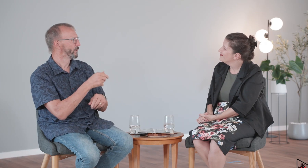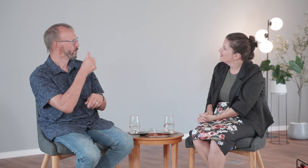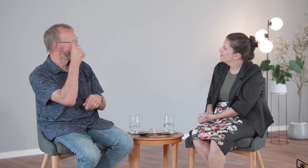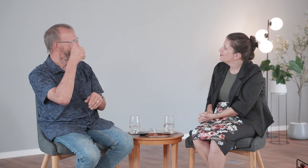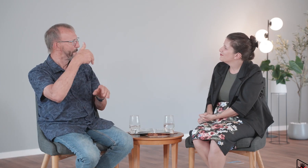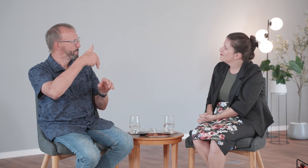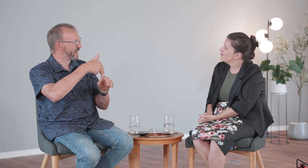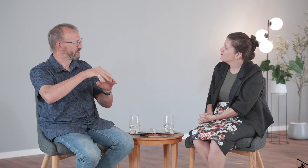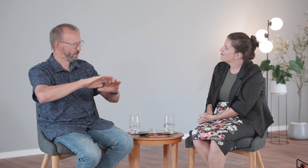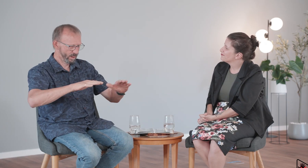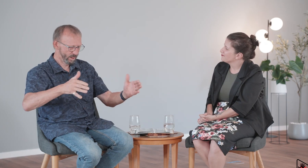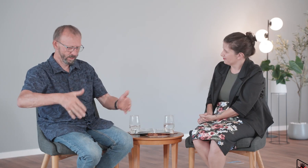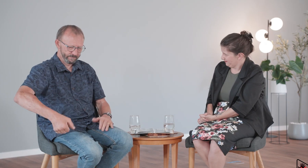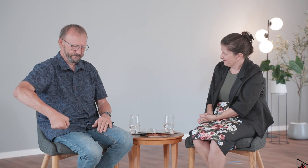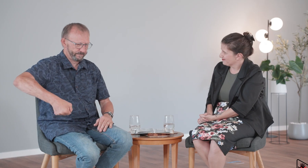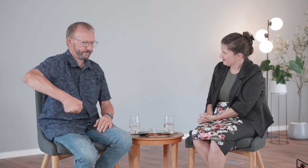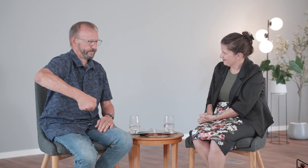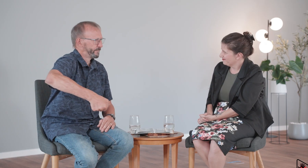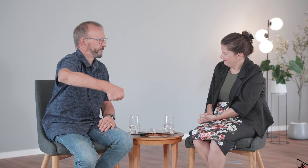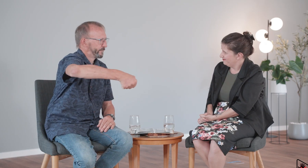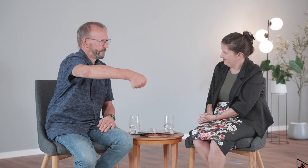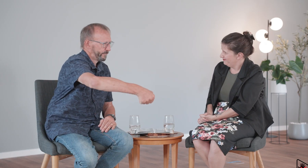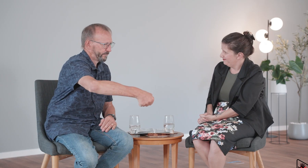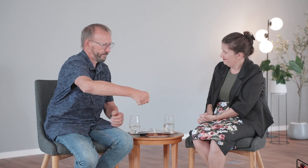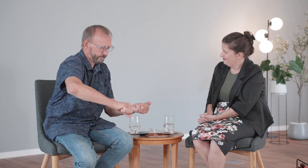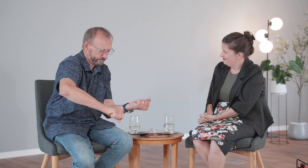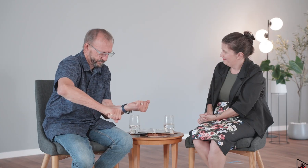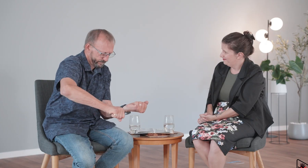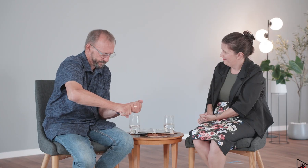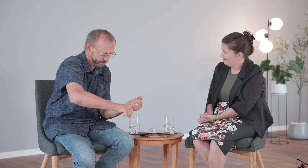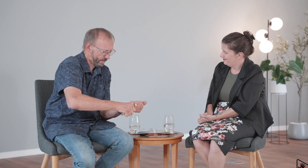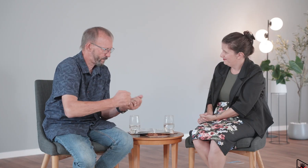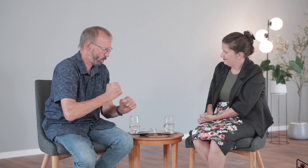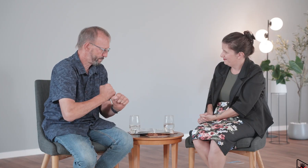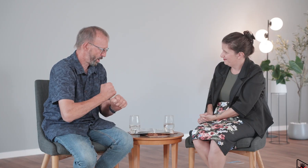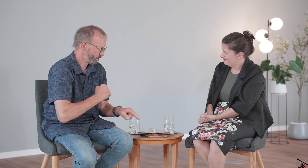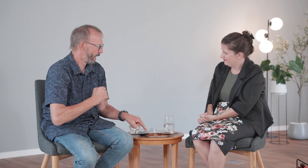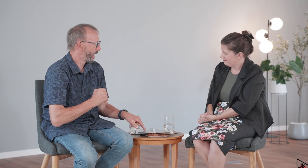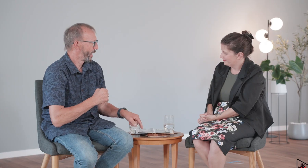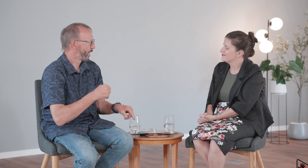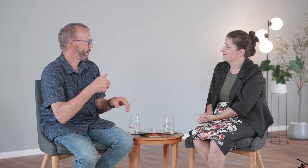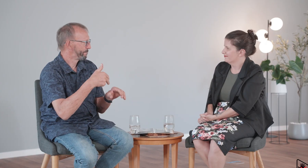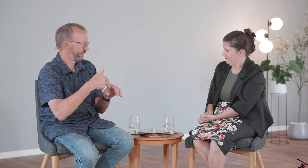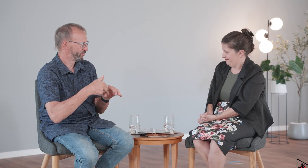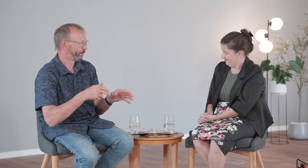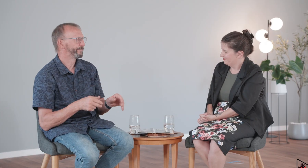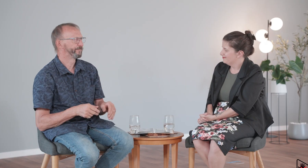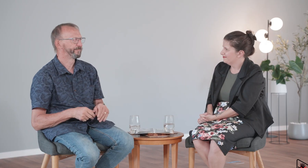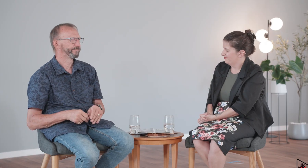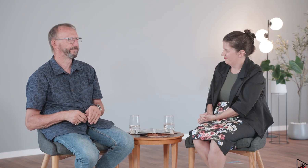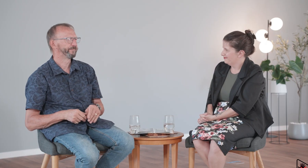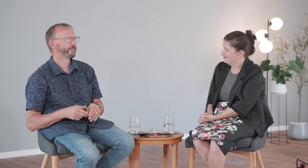it was quite funny, you know the portable petrol tanks that you plug into the outboard motor.